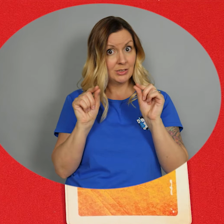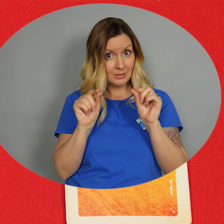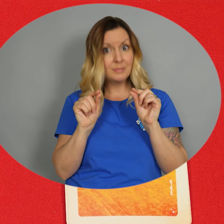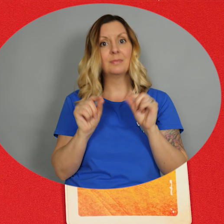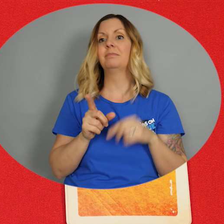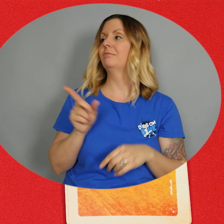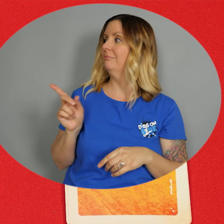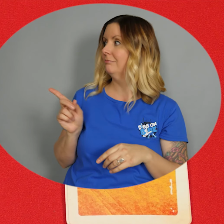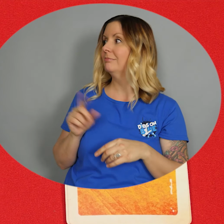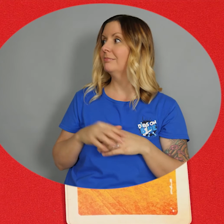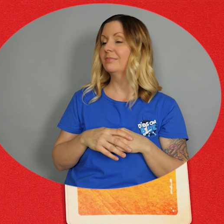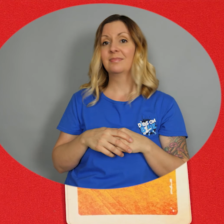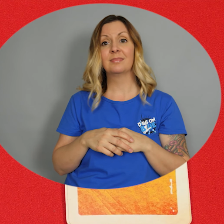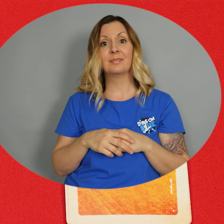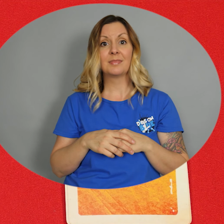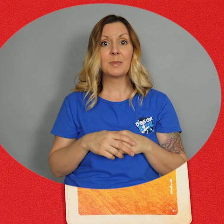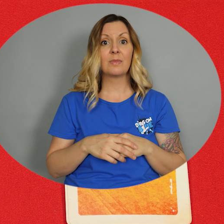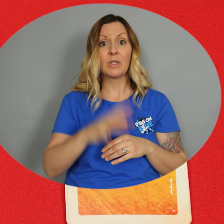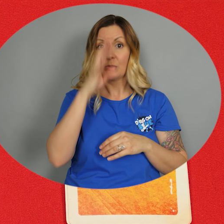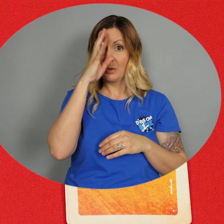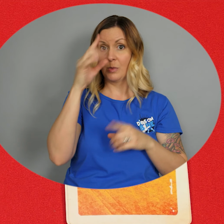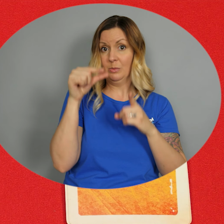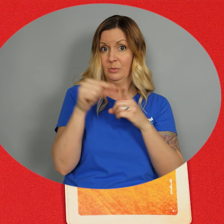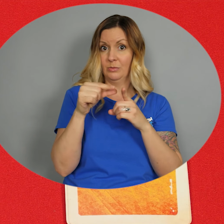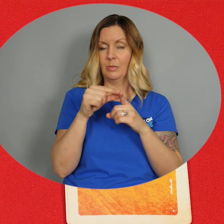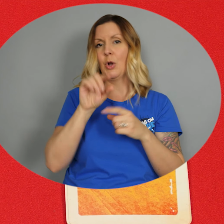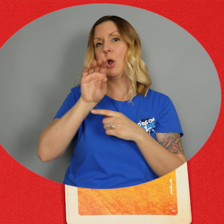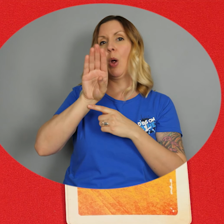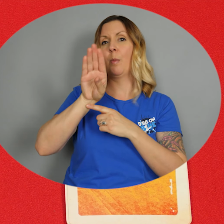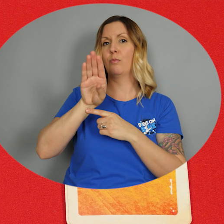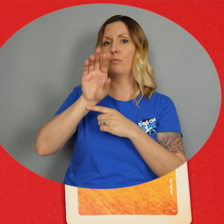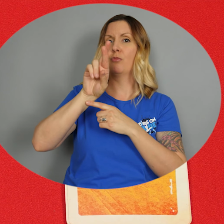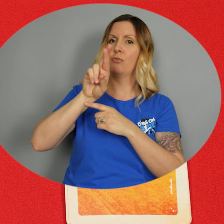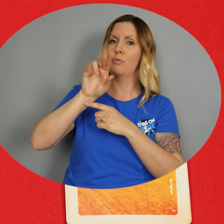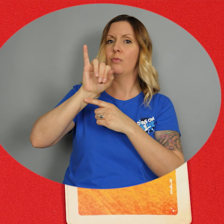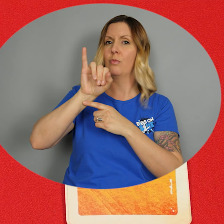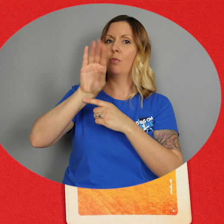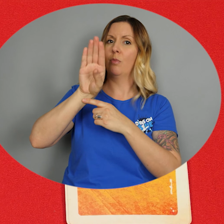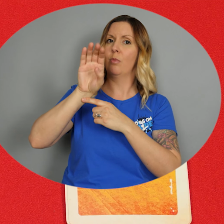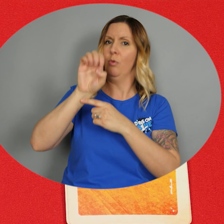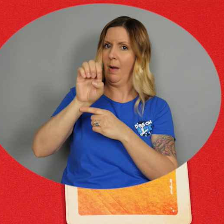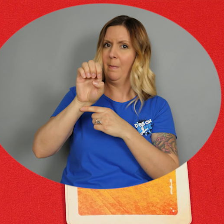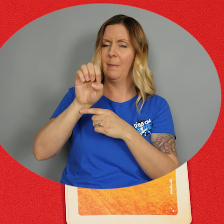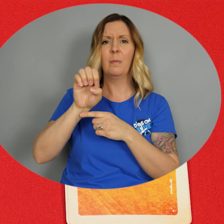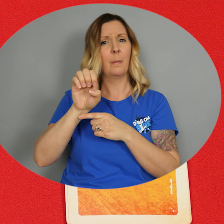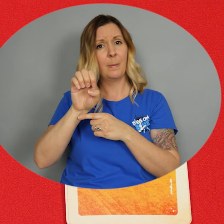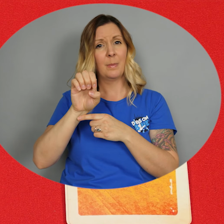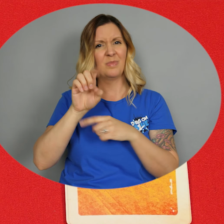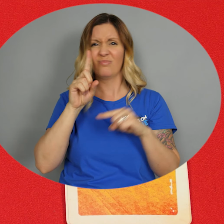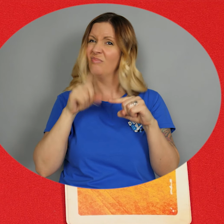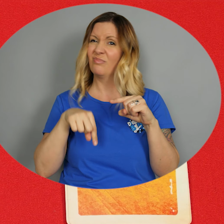just say this is my hand and I’m trying to spell the word bribe, b-r-i-b-e, I couldn’t